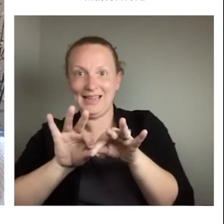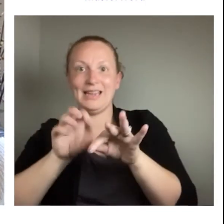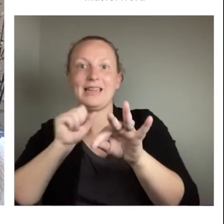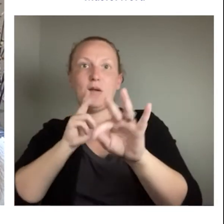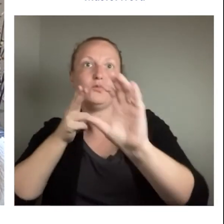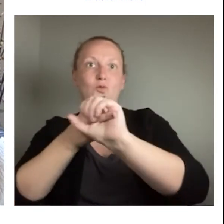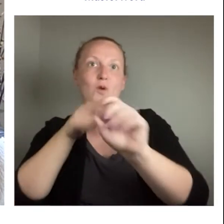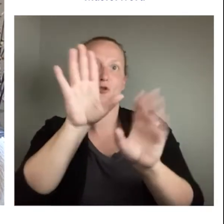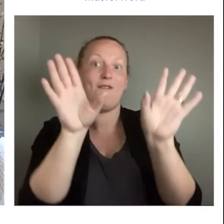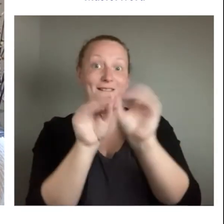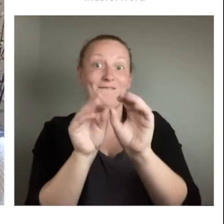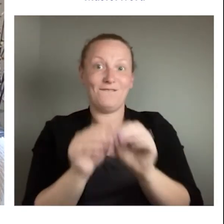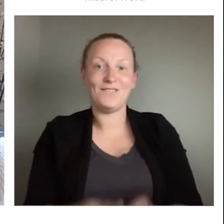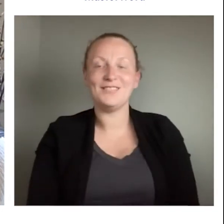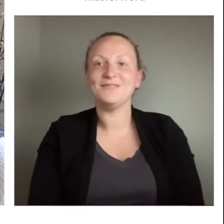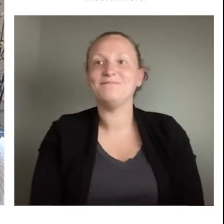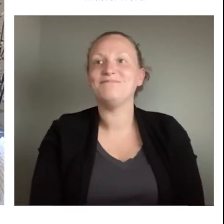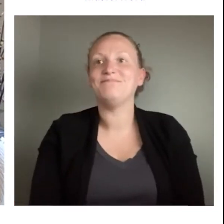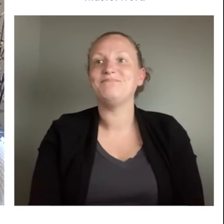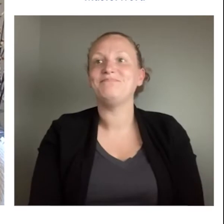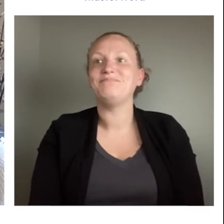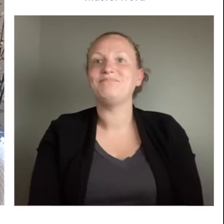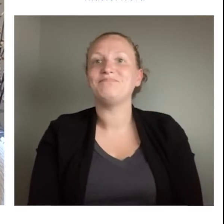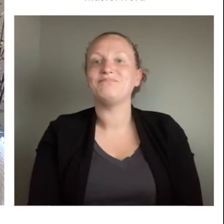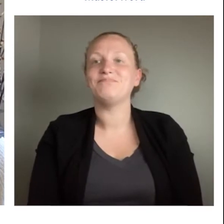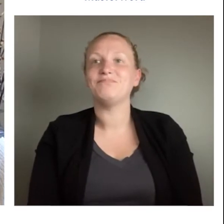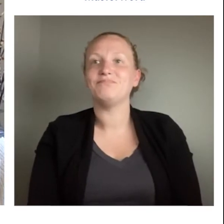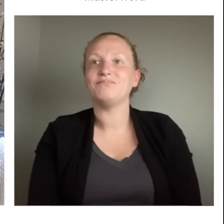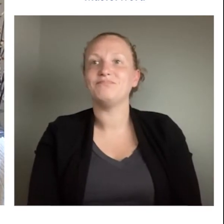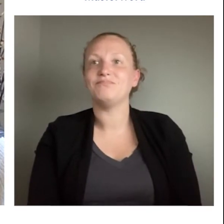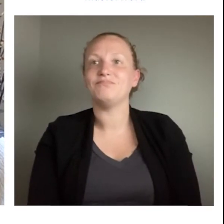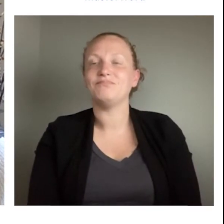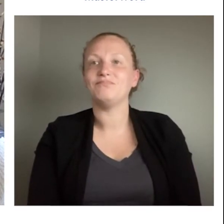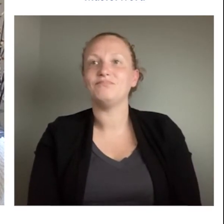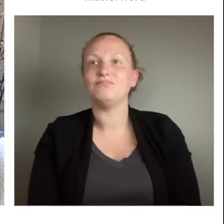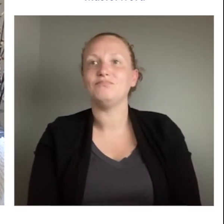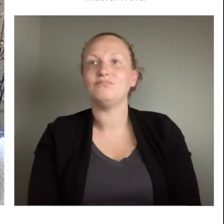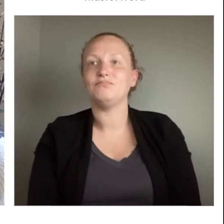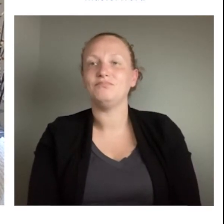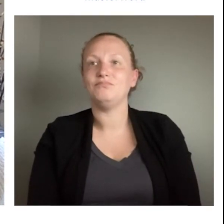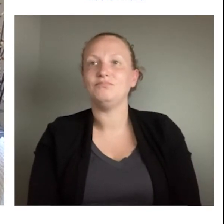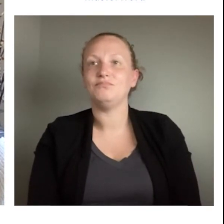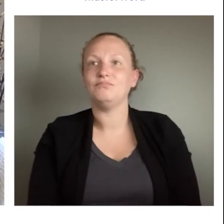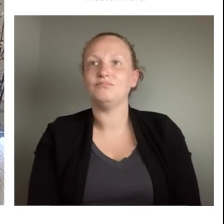And, um, if you were to if I'm